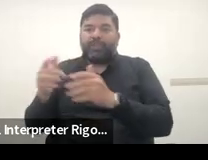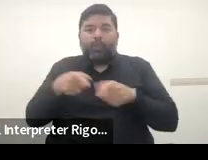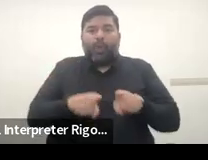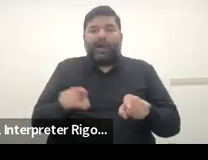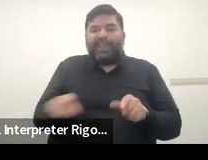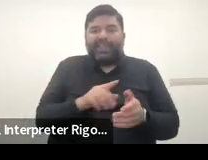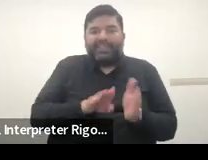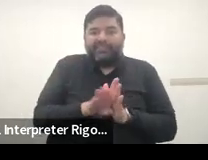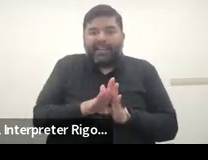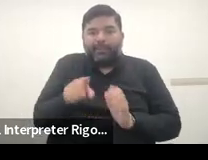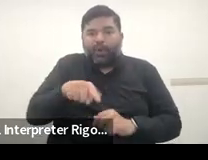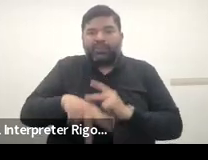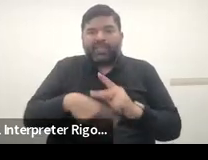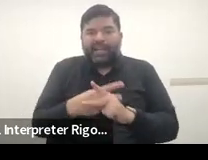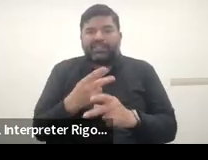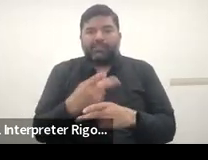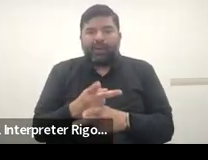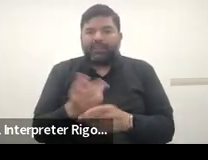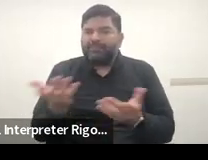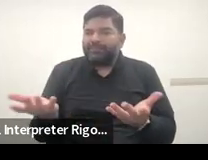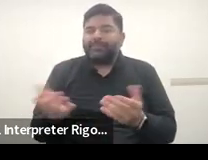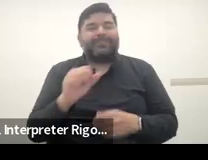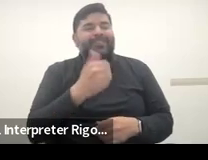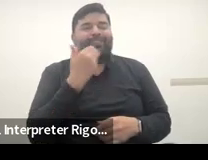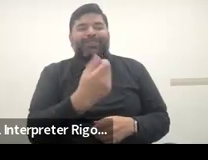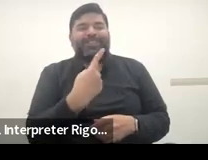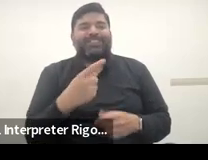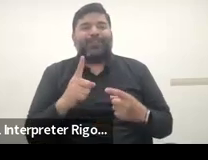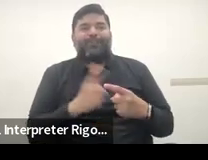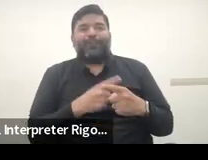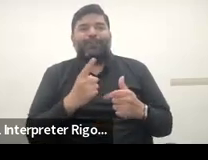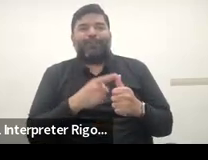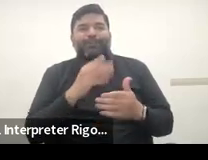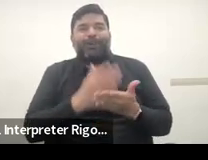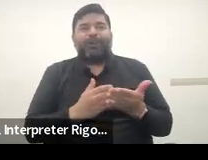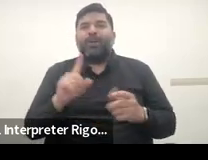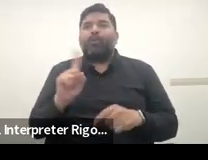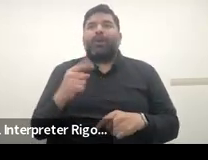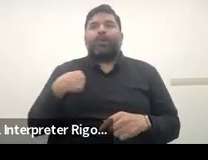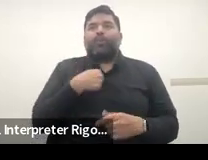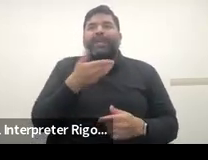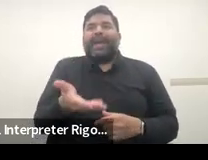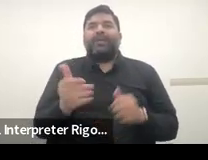yeah that's a good question so the first part was where are we at with sign generation what